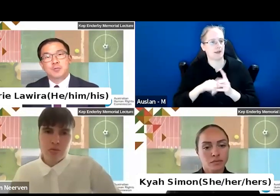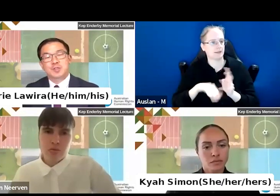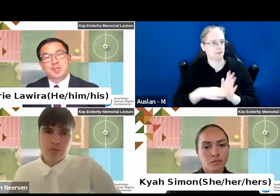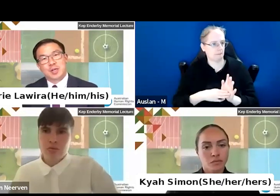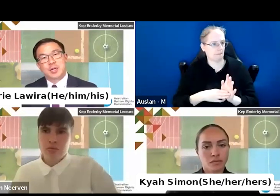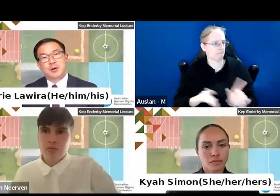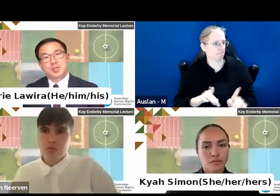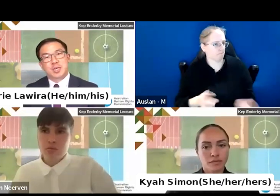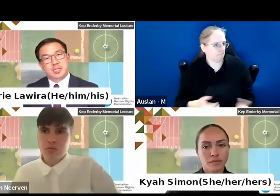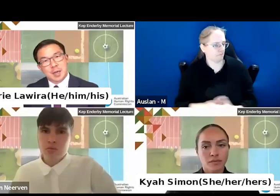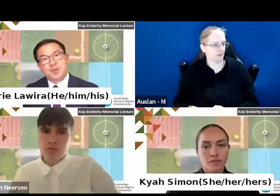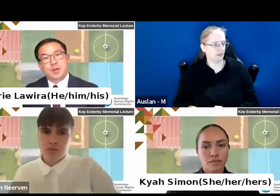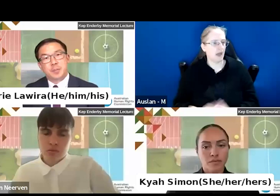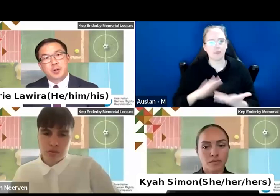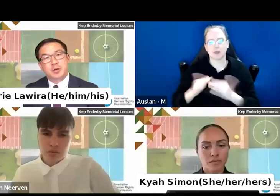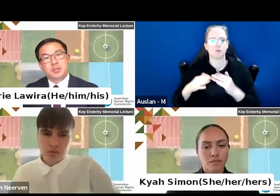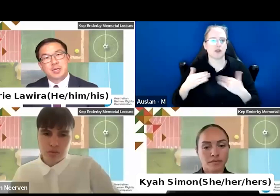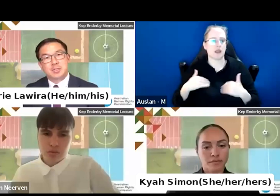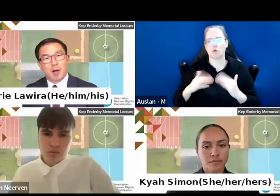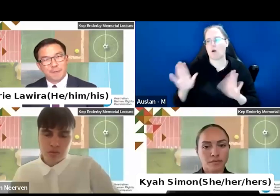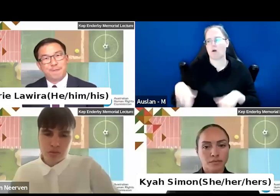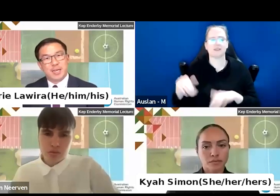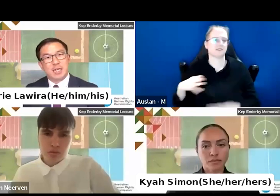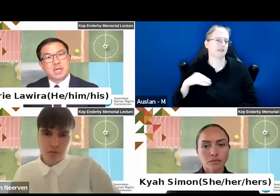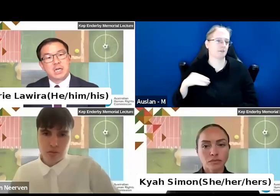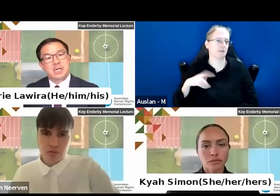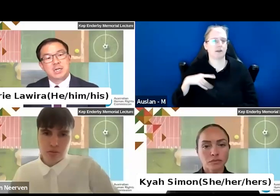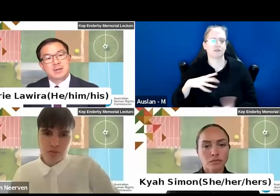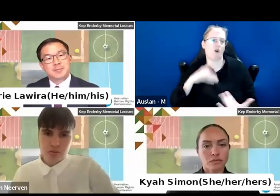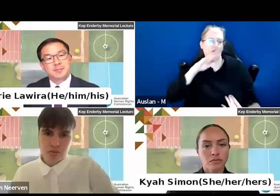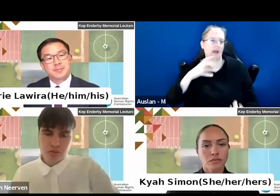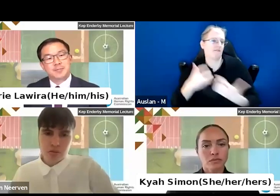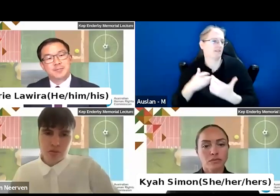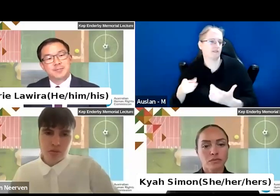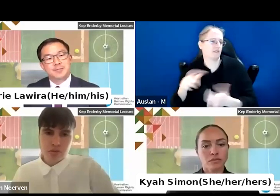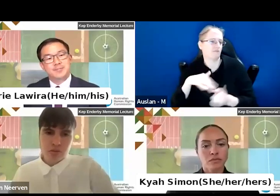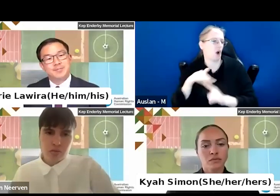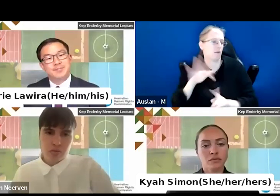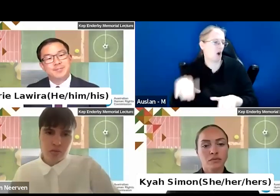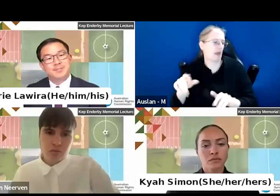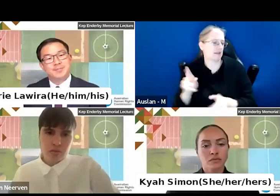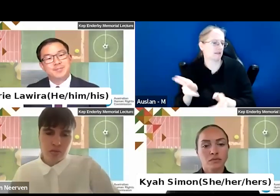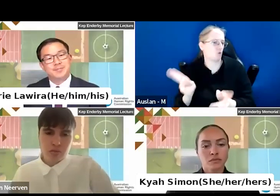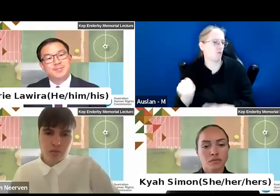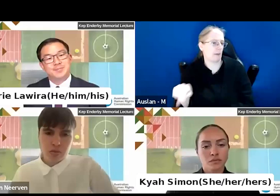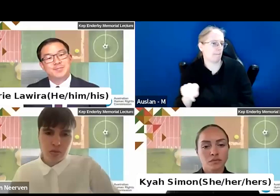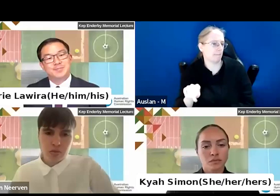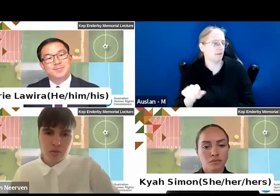just this idea of just accepting it because it's a way to fit in? I think that the kids that are being and so I did